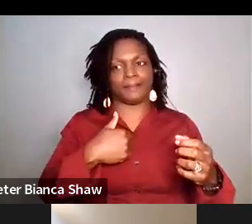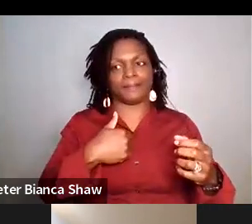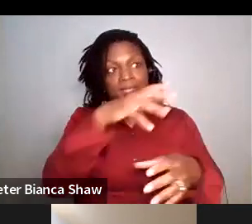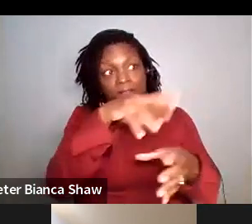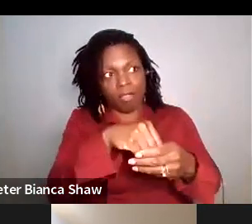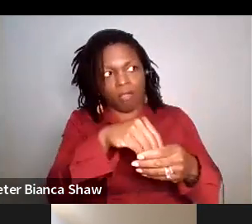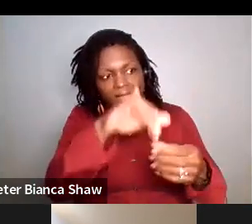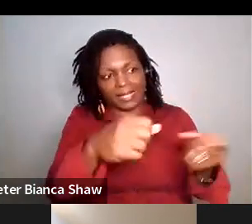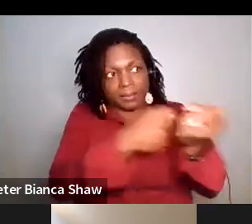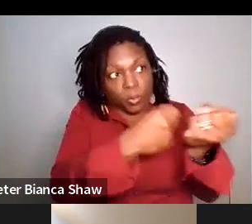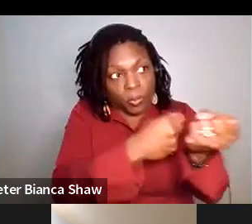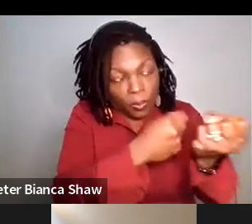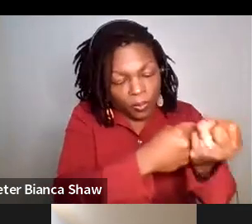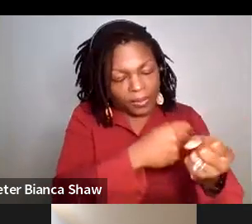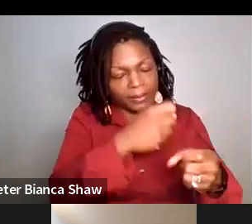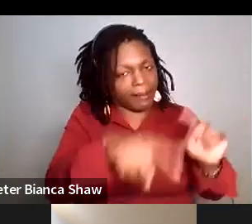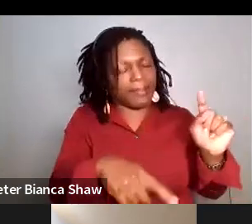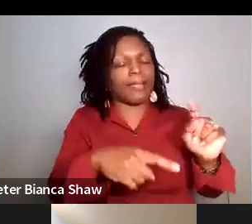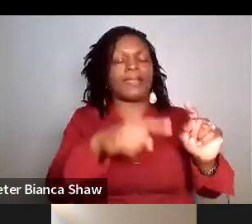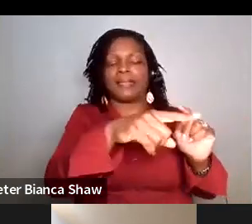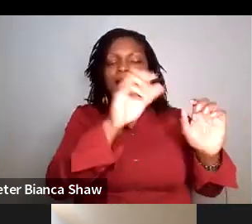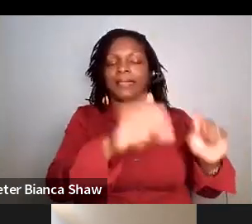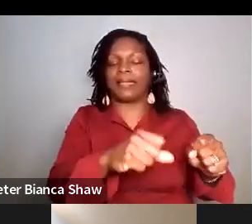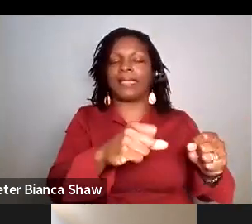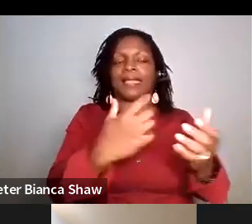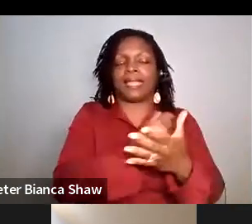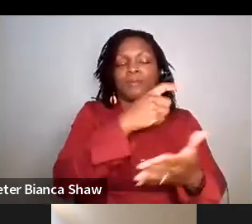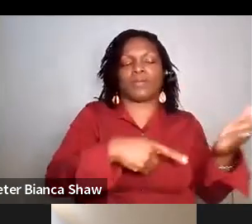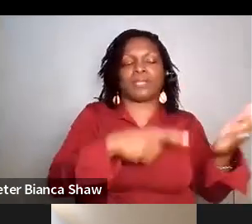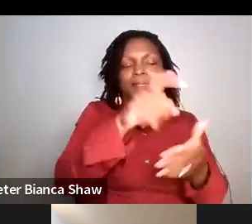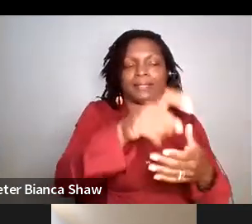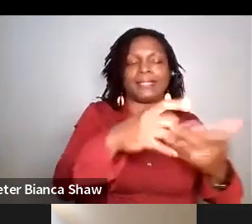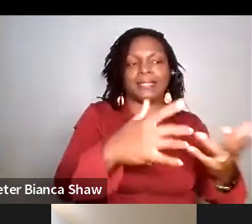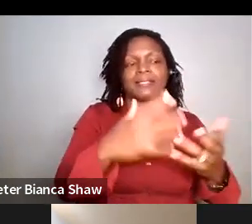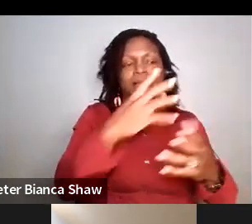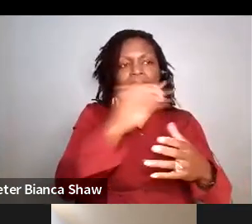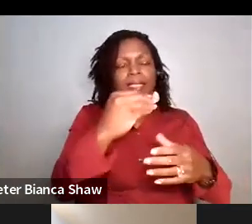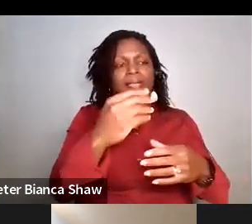be around others who are willing to help him remain, keep the retention of what has been talked to him to me.